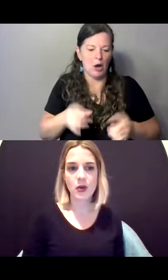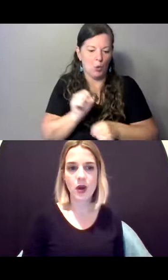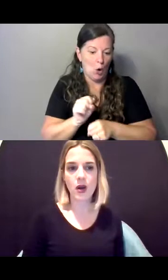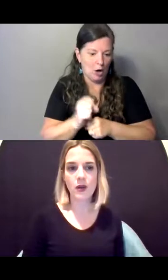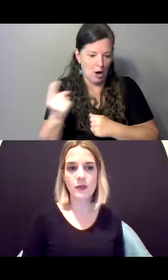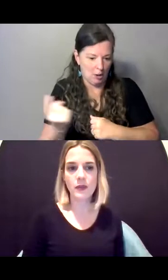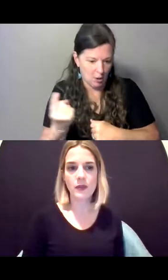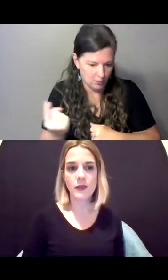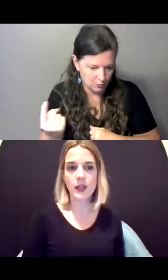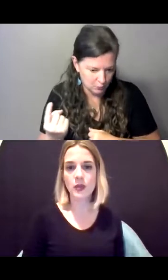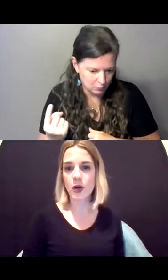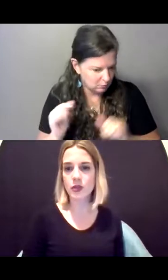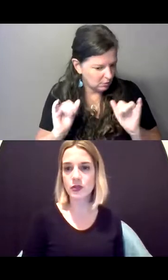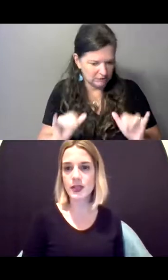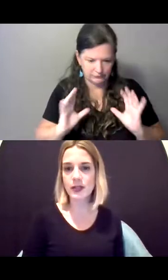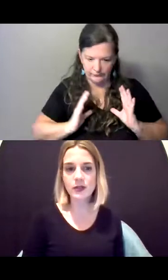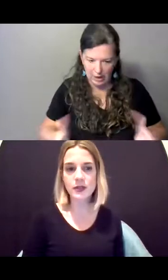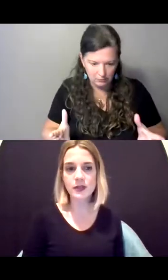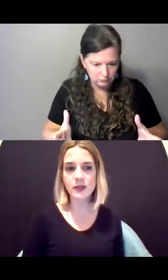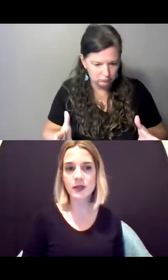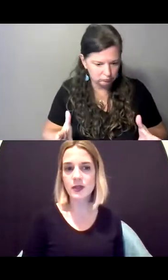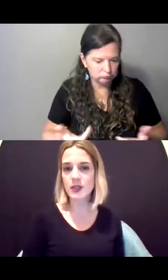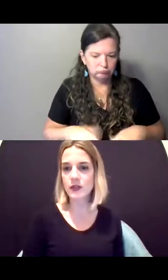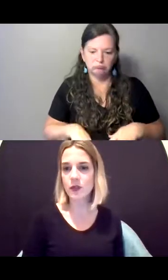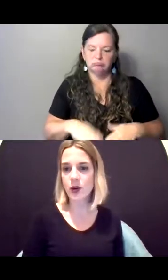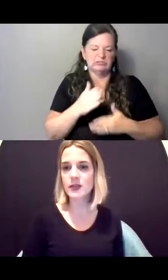So, interpersonal skills, self smart,